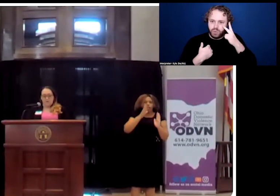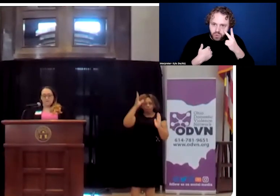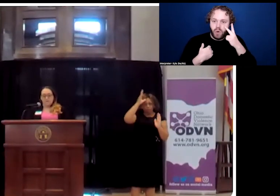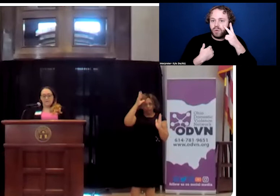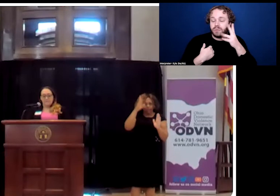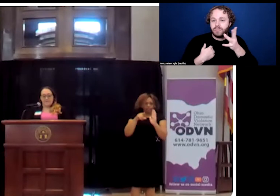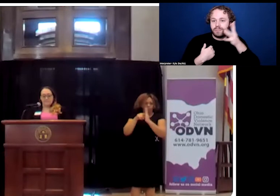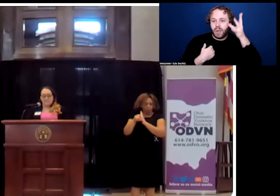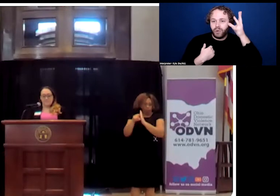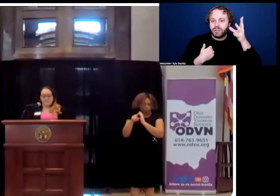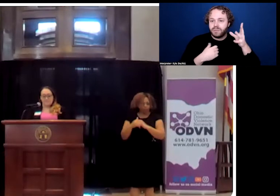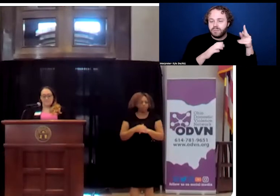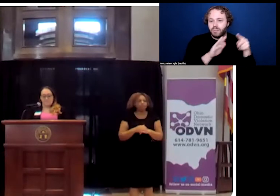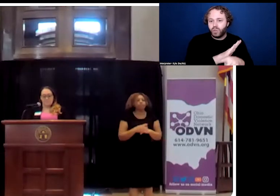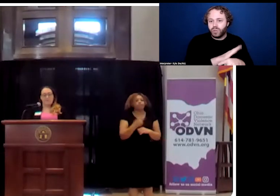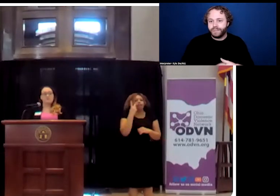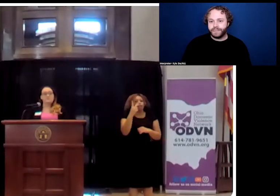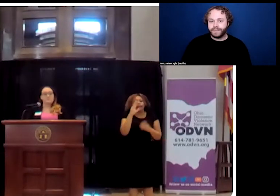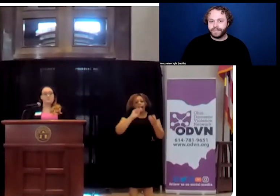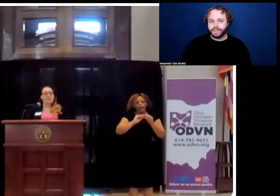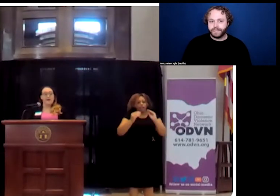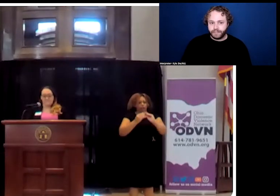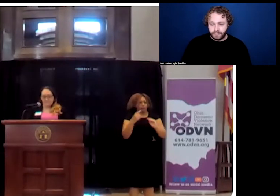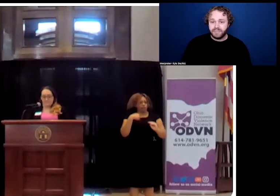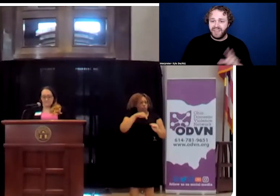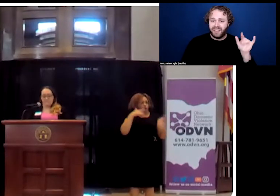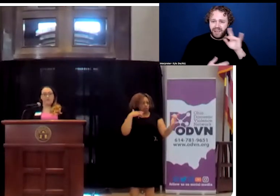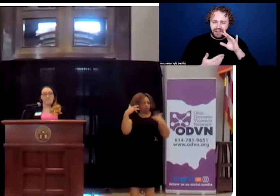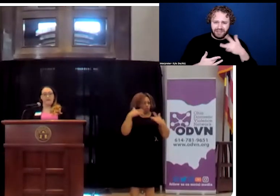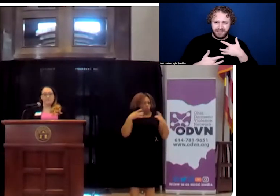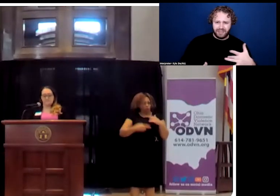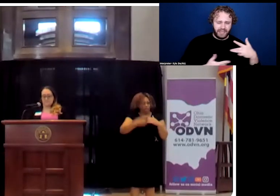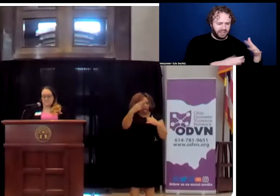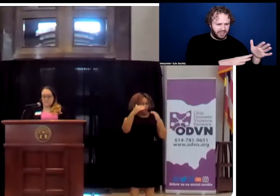Looking at the data trends from this report, we are concerned with the high levels of gun violence.